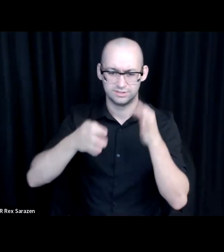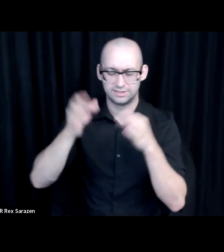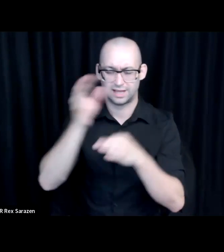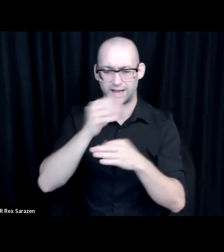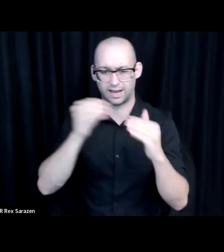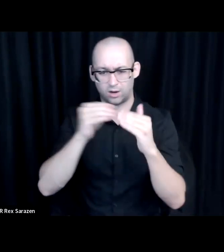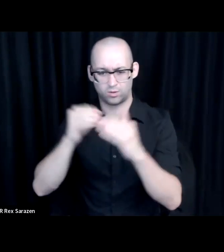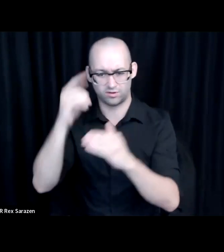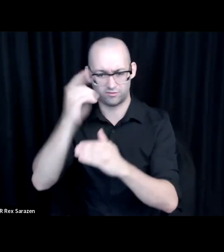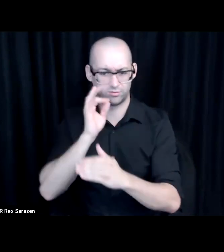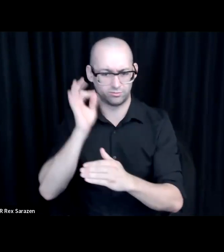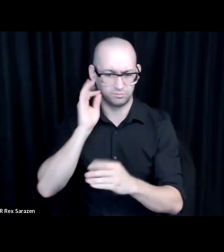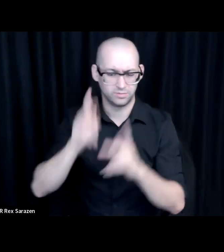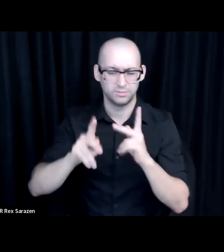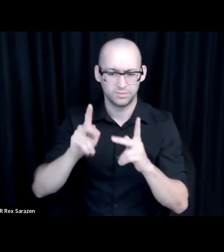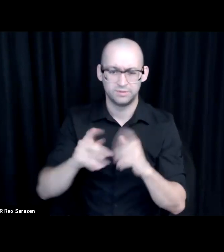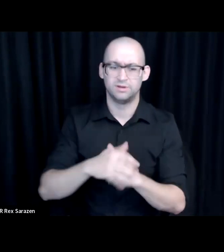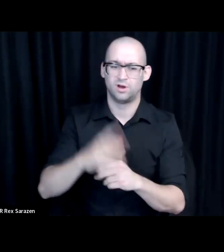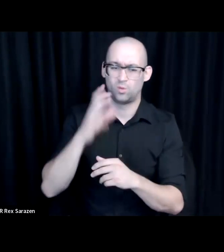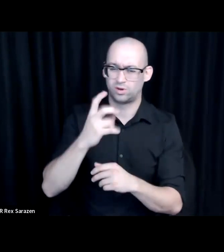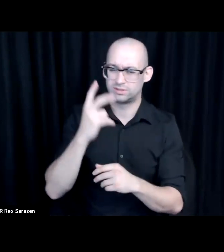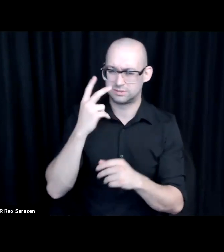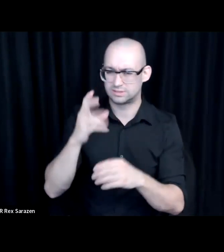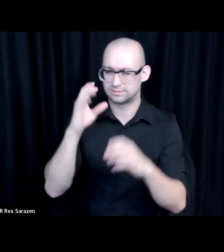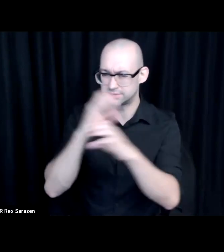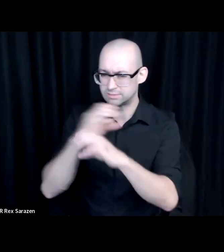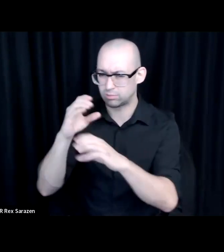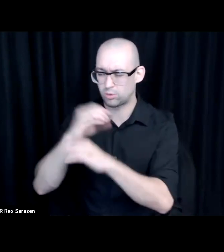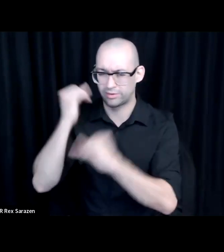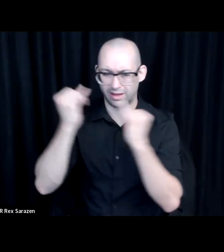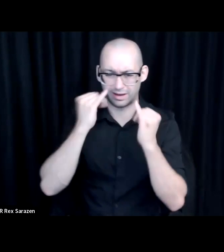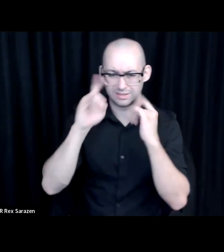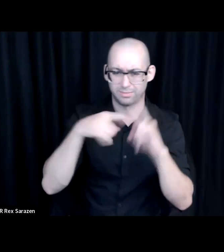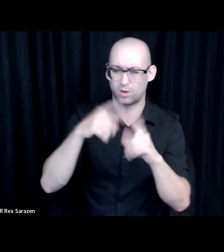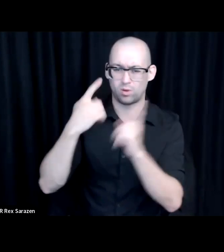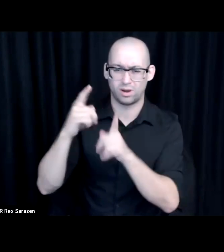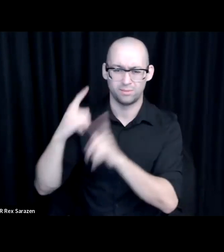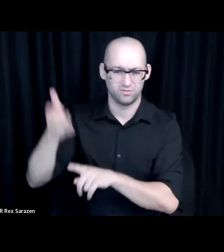actions to address past atrocities, expand Tribal stewardship of ancestral lands and natural and